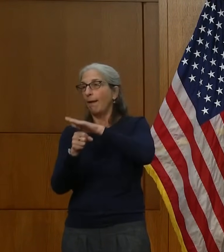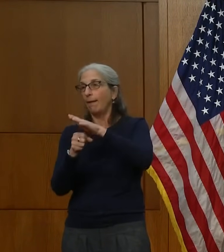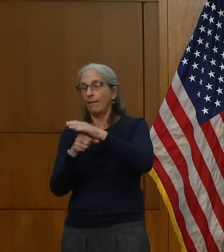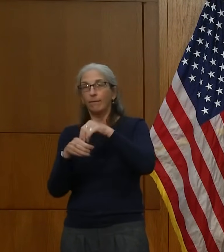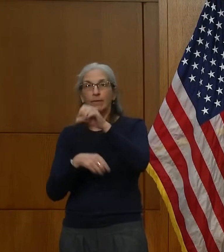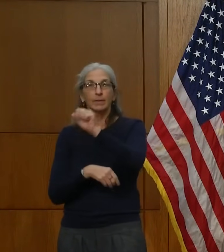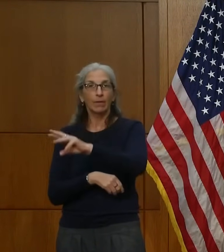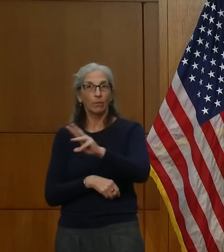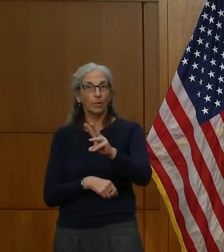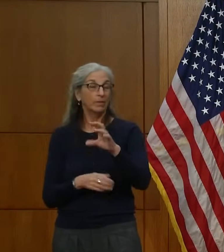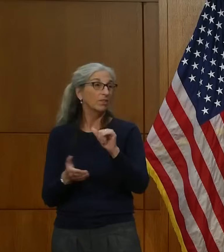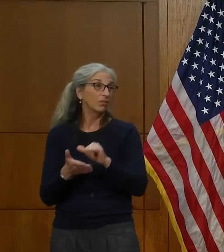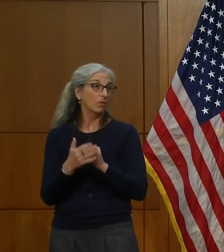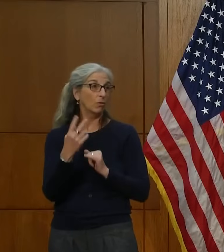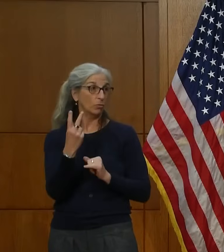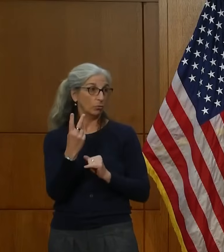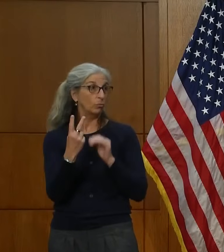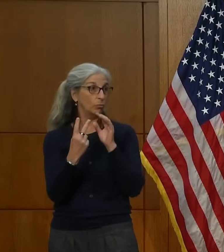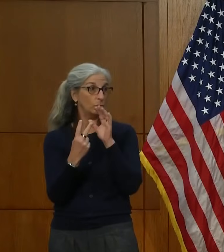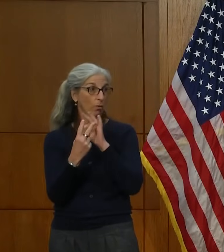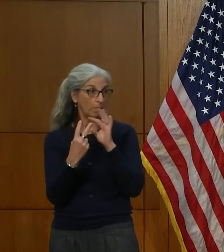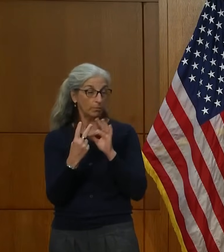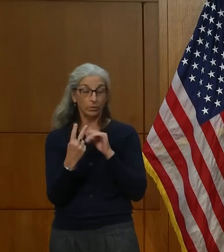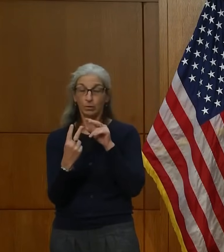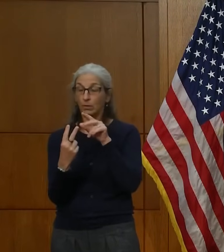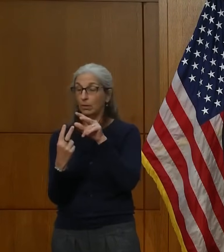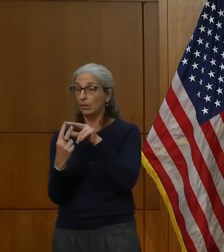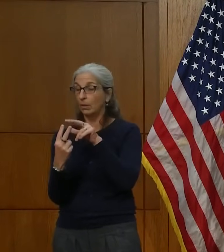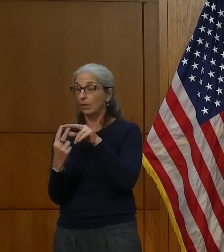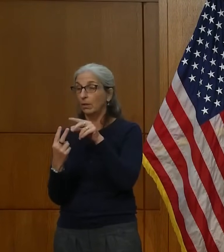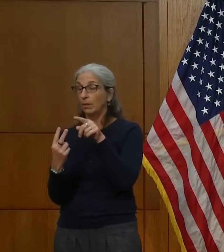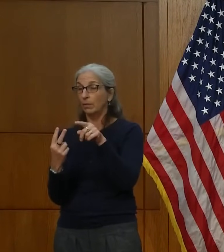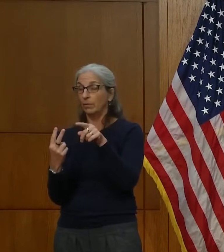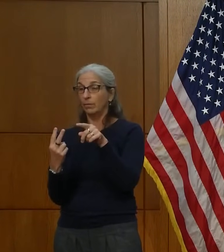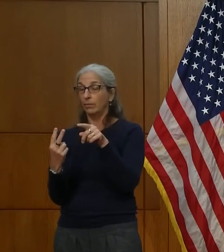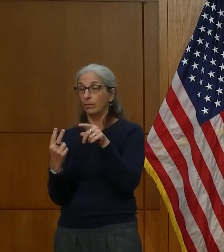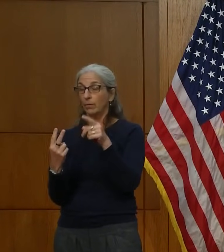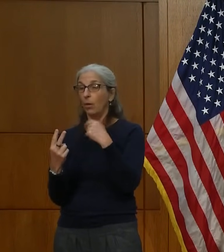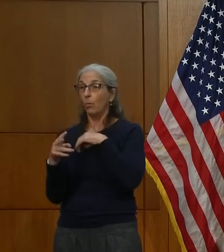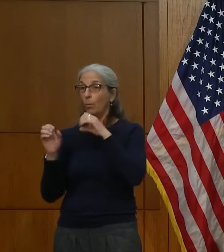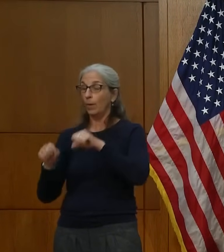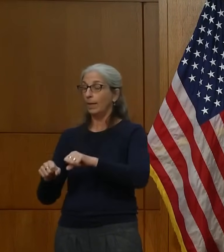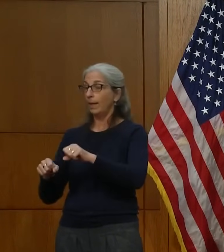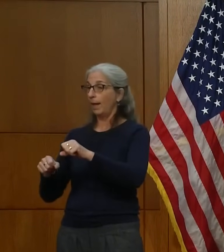SO THAT THERE ARE MTS AND OTHERS ARE BEING STRESSED IN SOUTHWEST, SO THOSE THAT